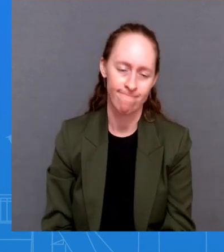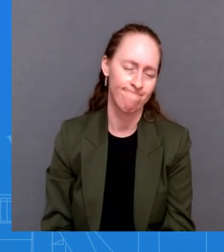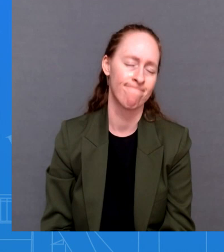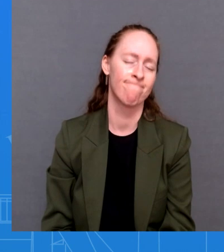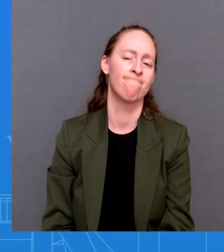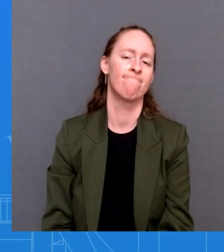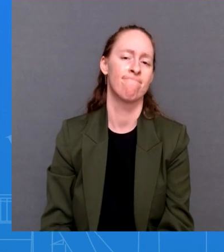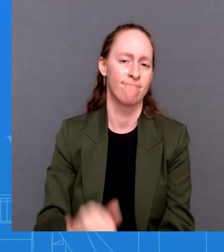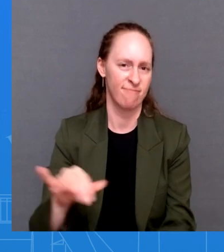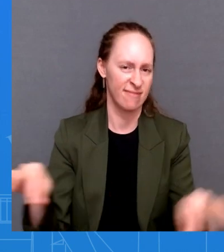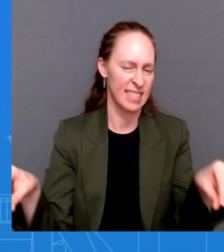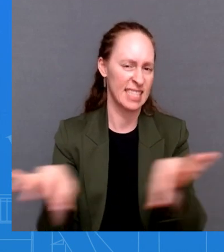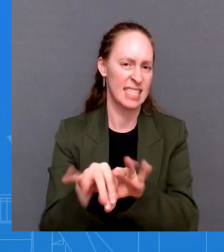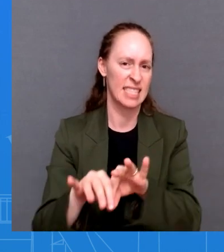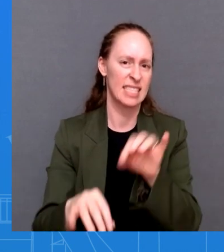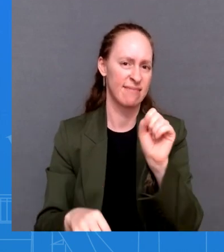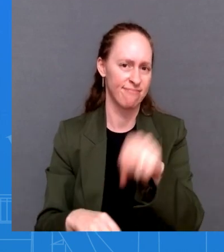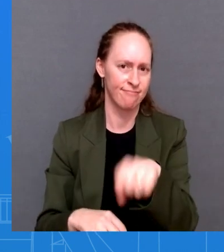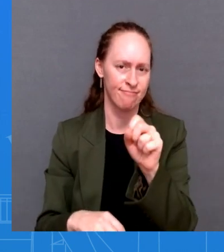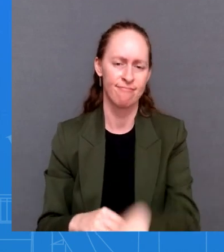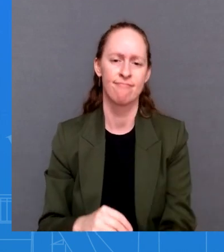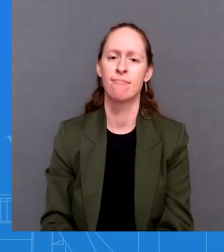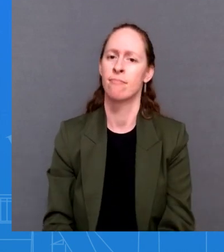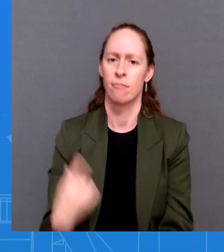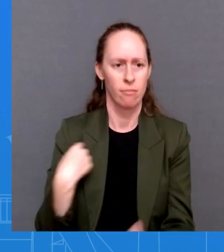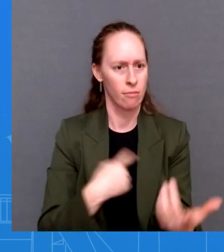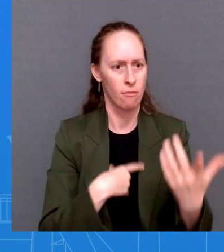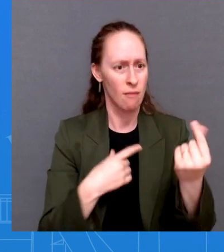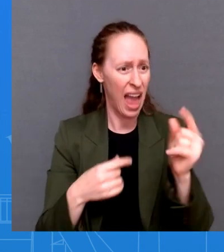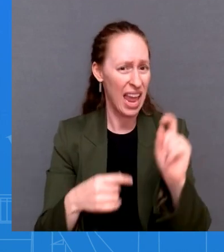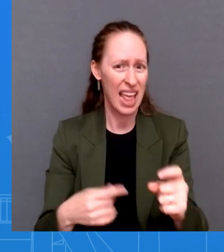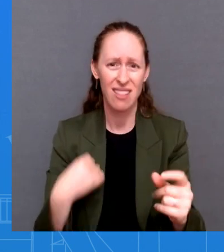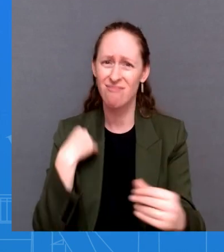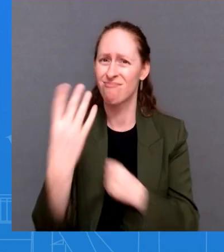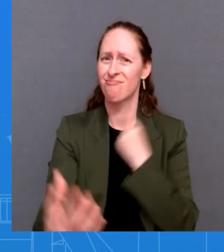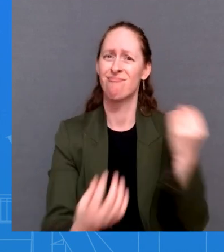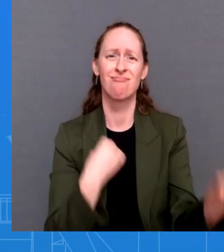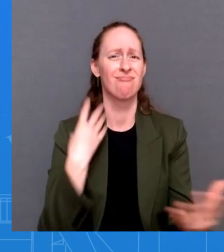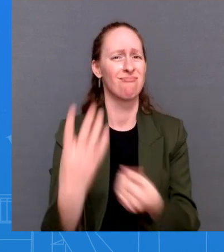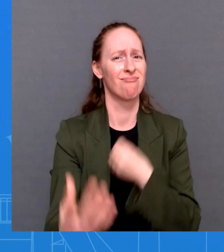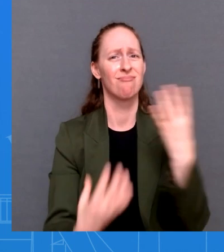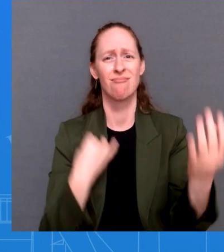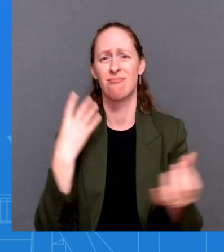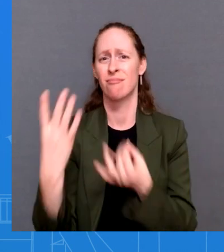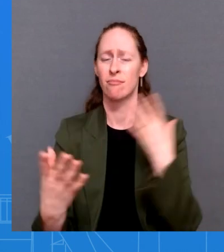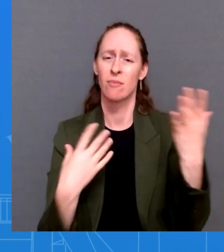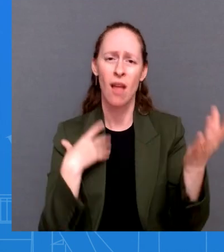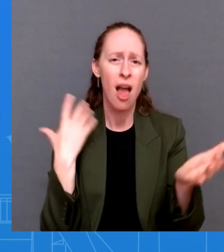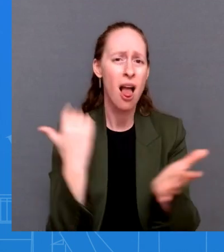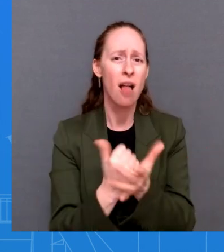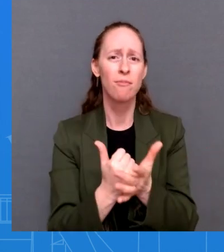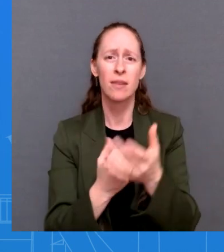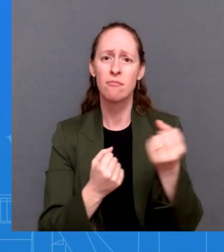as we can to the to reach the most at risk population while we want to optimize each vial of vaccine.